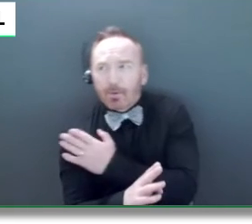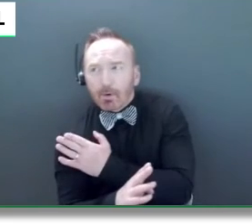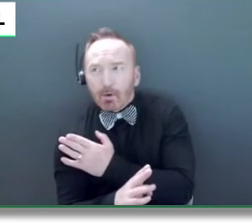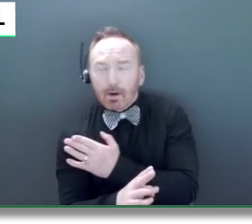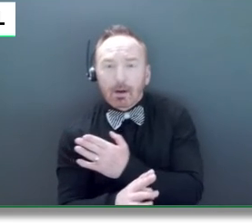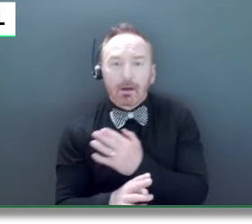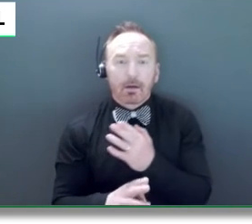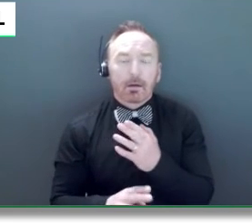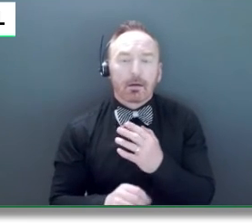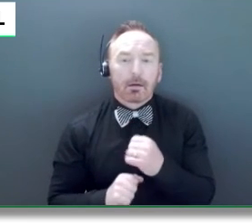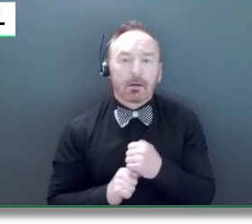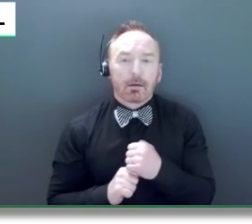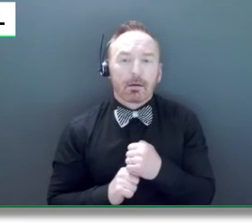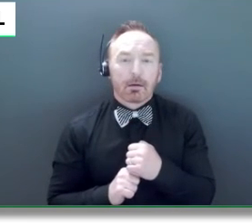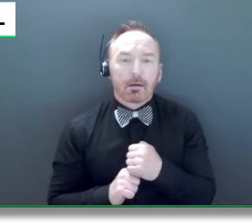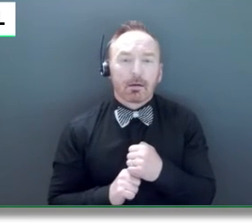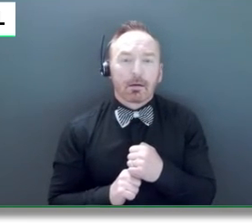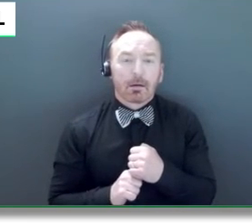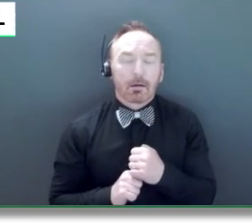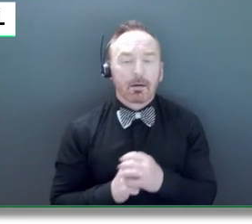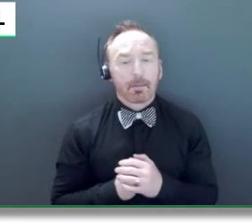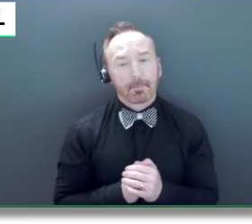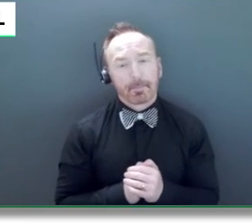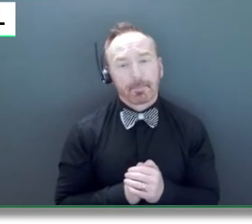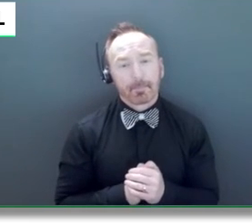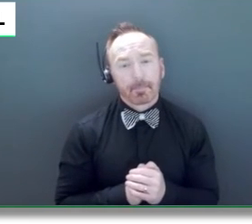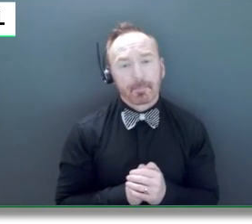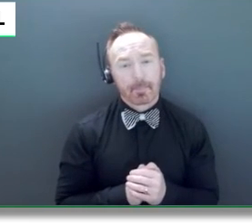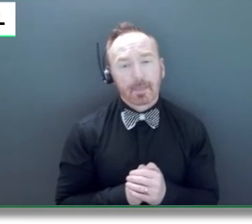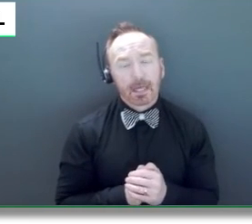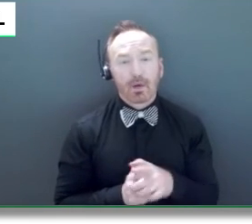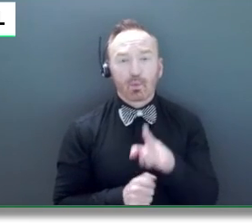you know I've been to the west, uh Calgary, Alberta